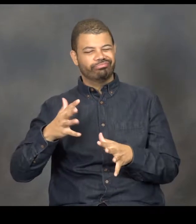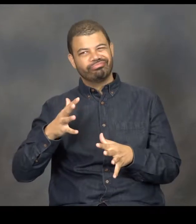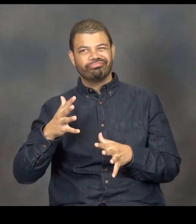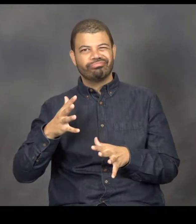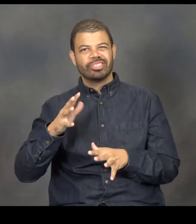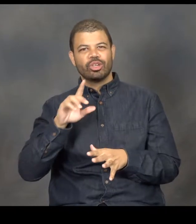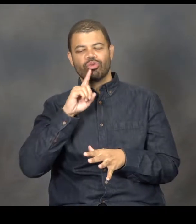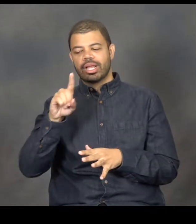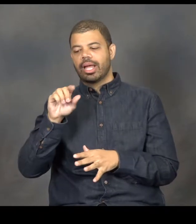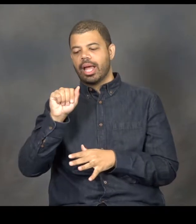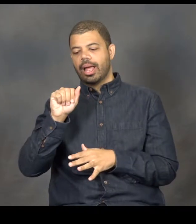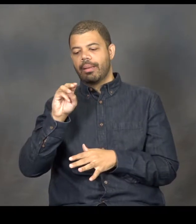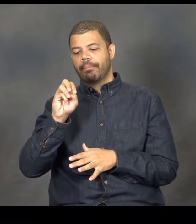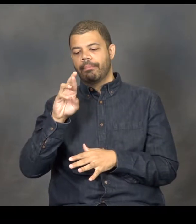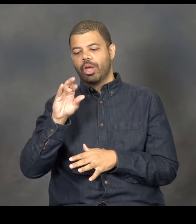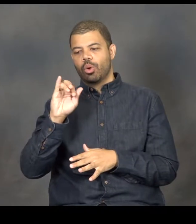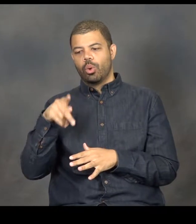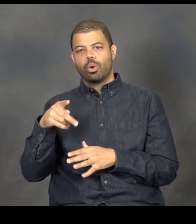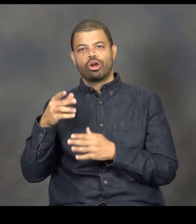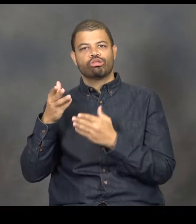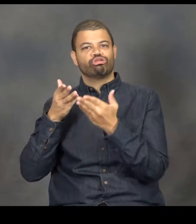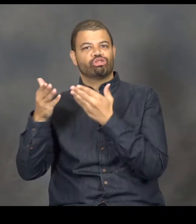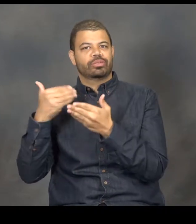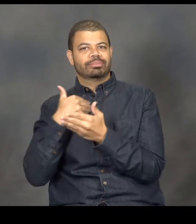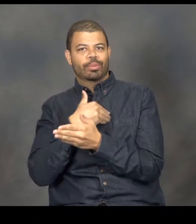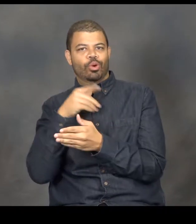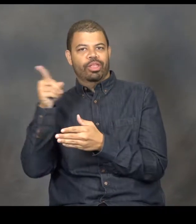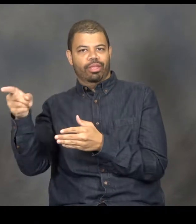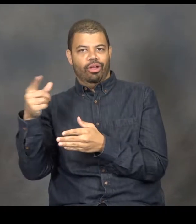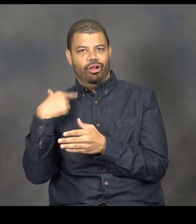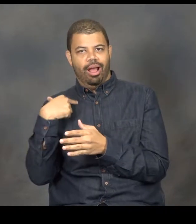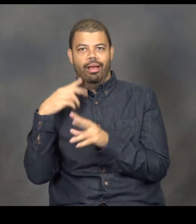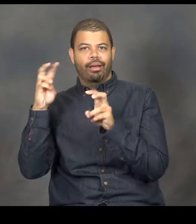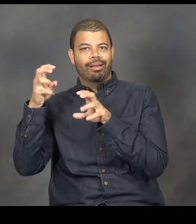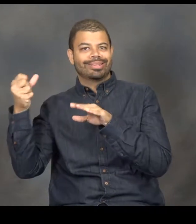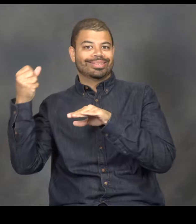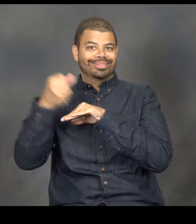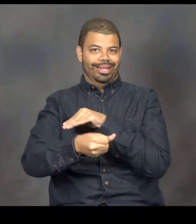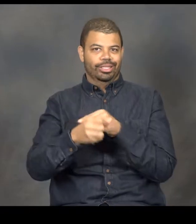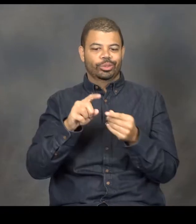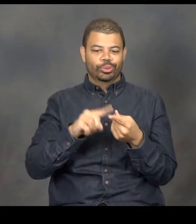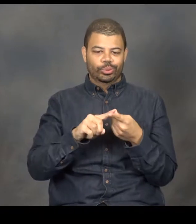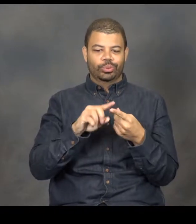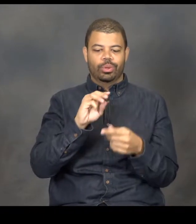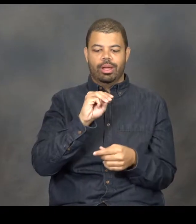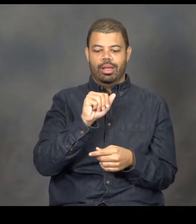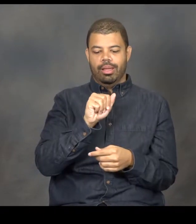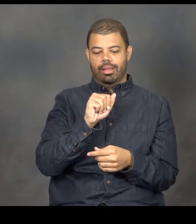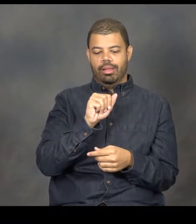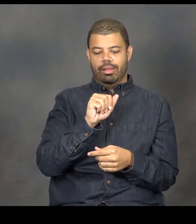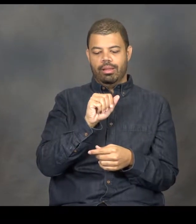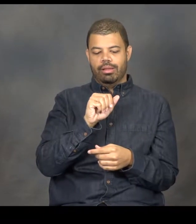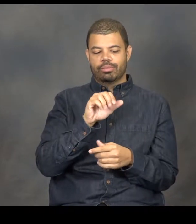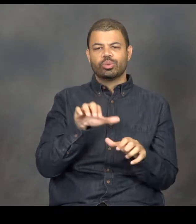and after my two years of full-time service ended,